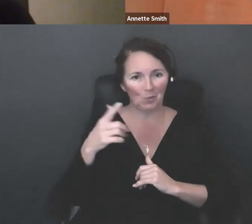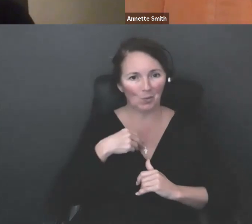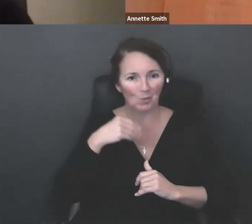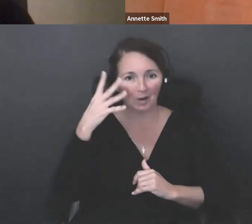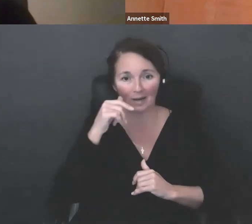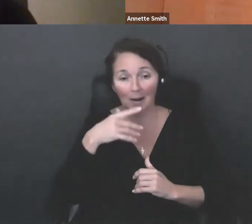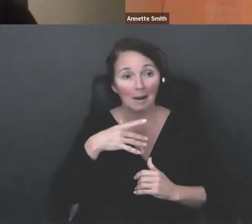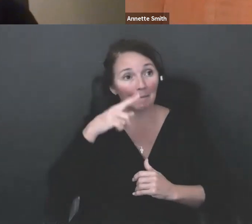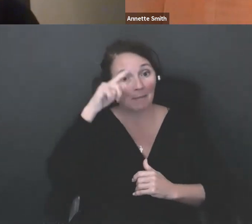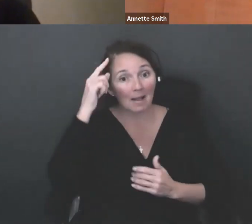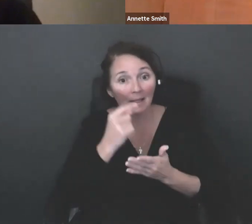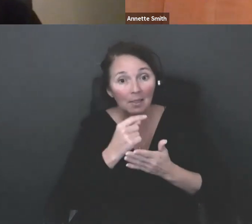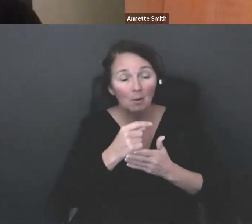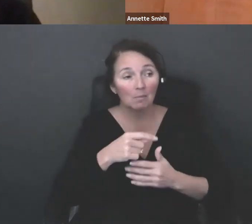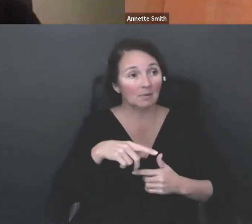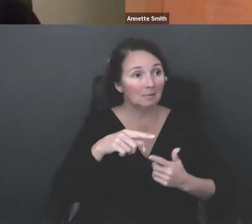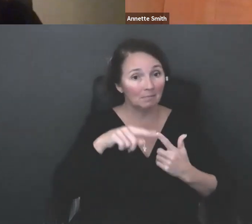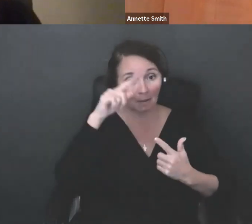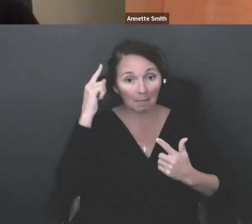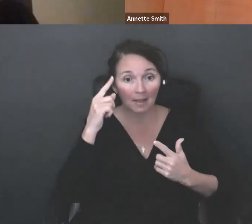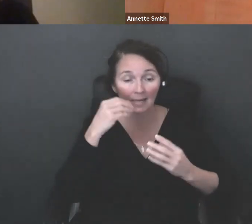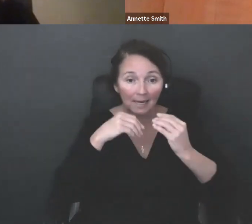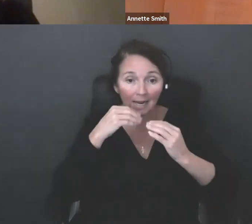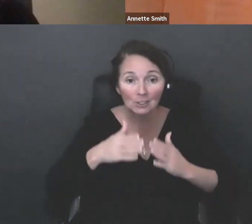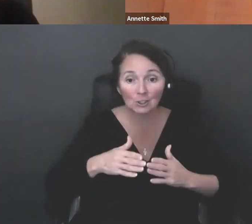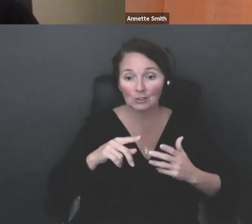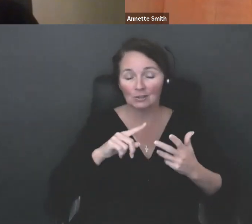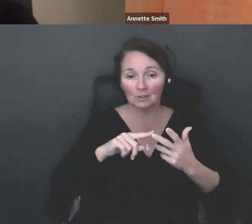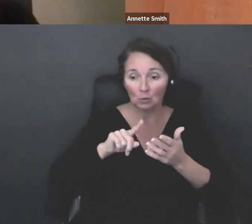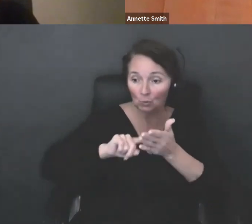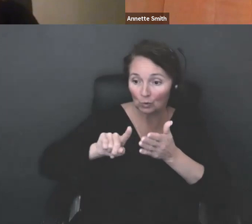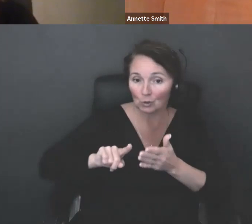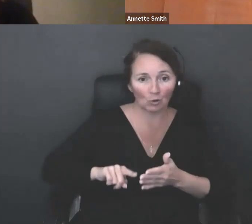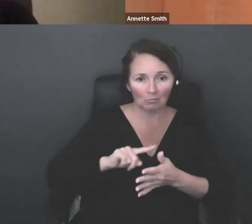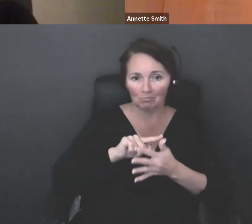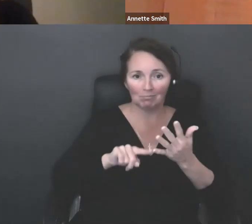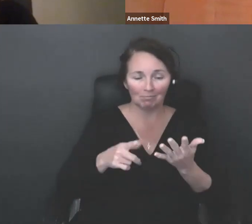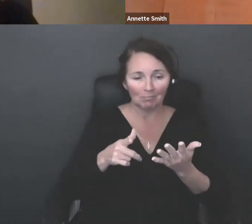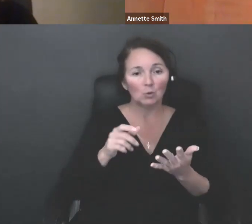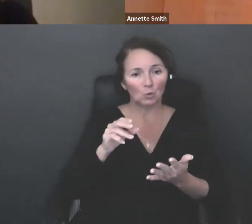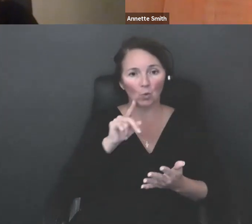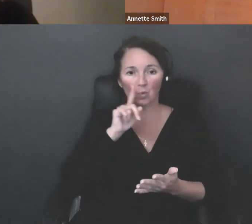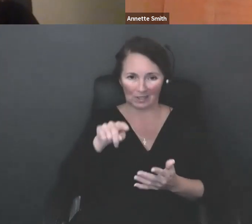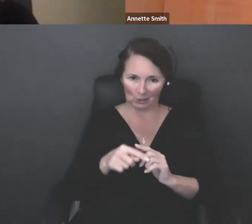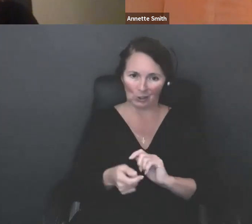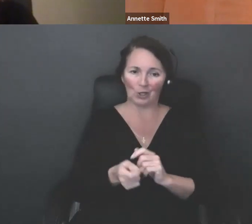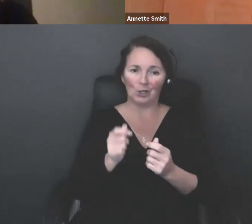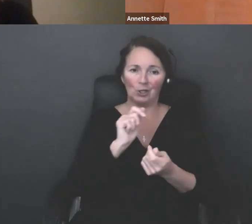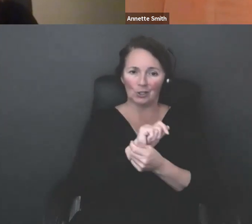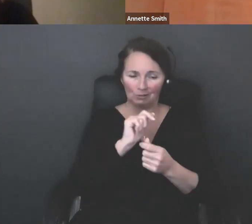disorder field is predominantly white and there is not a lot of black therapists and black dietitians and